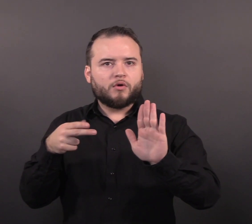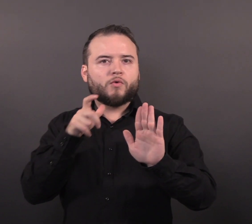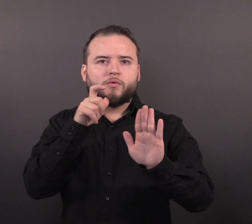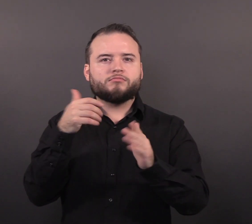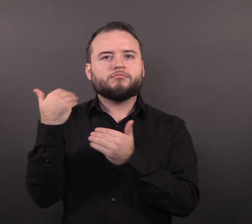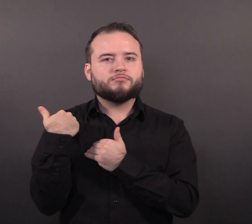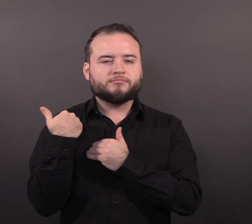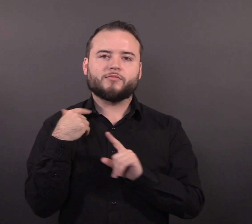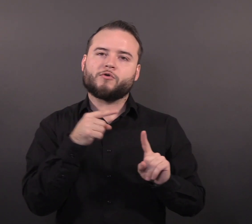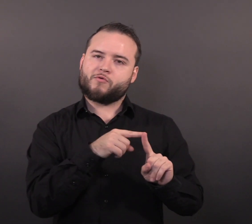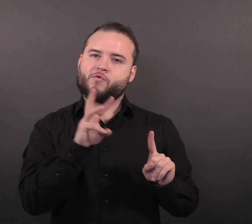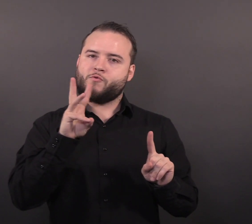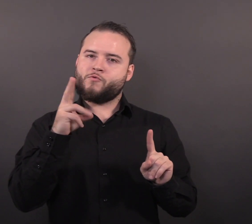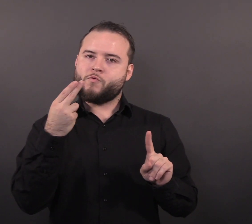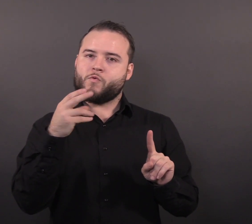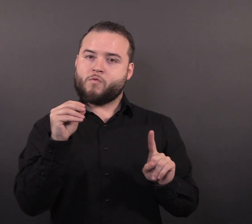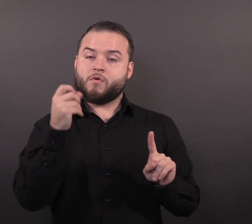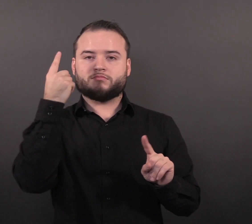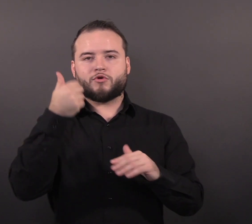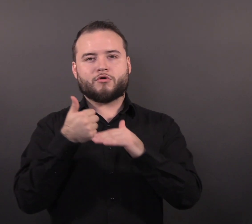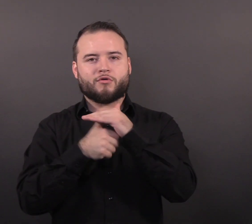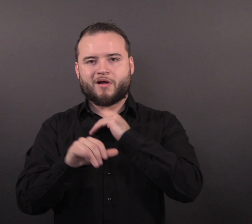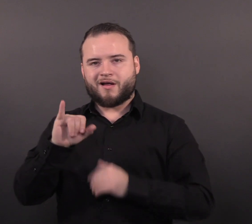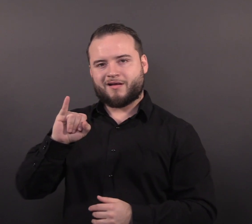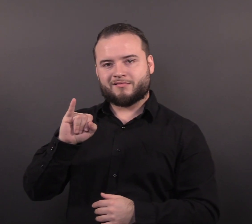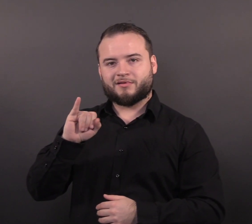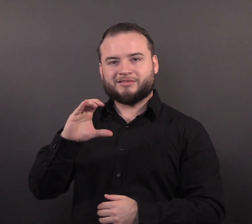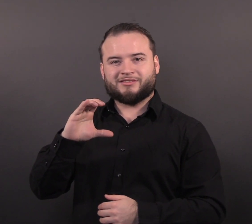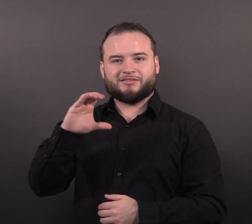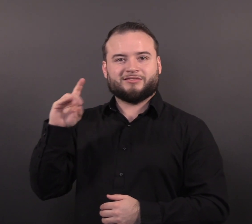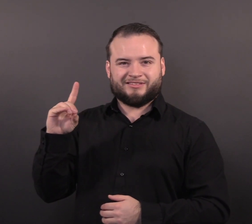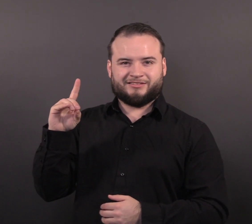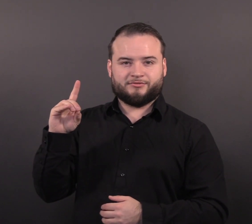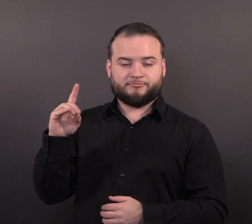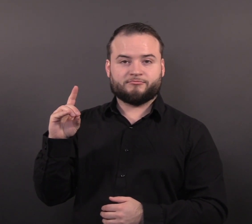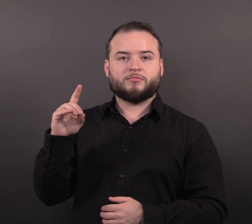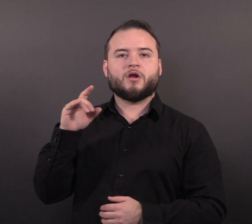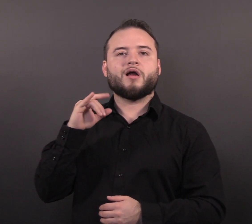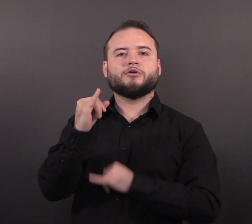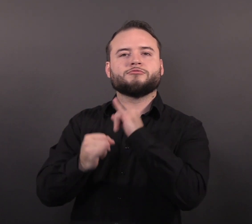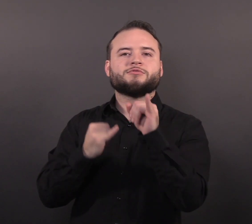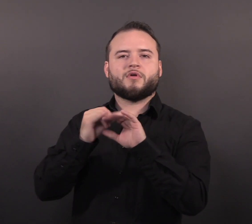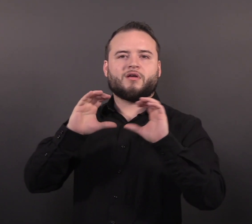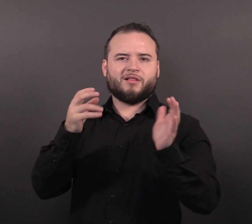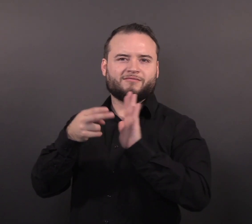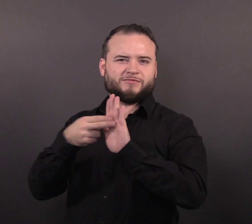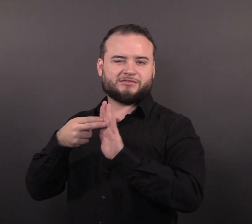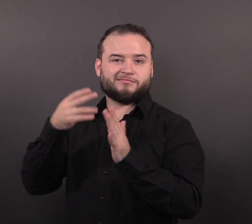is the responsibility of WHO under the International Classification of Diseases